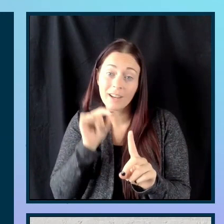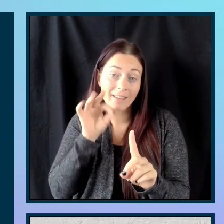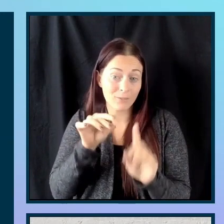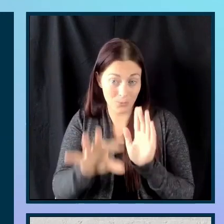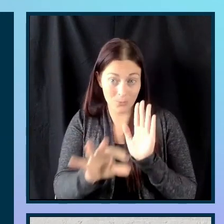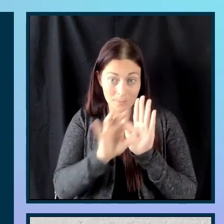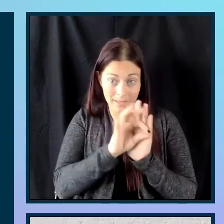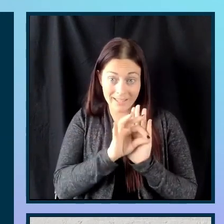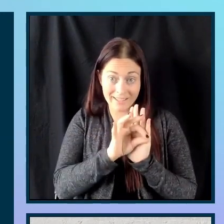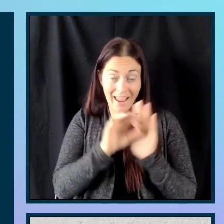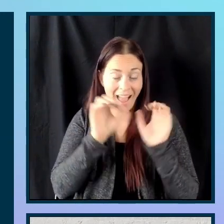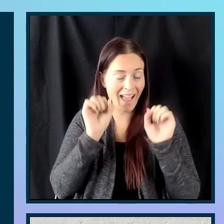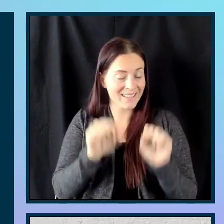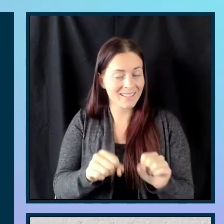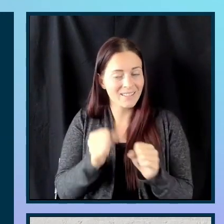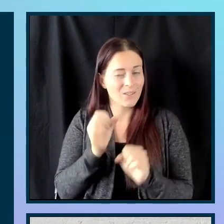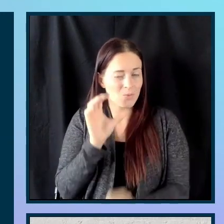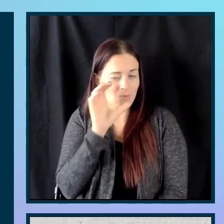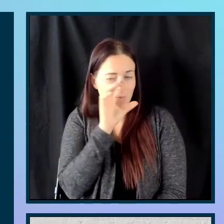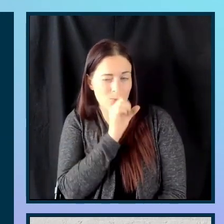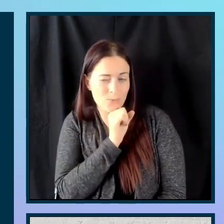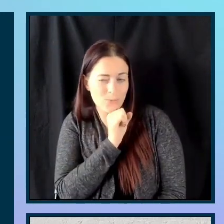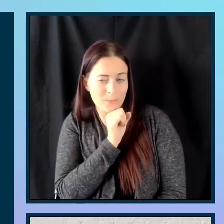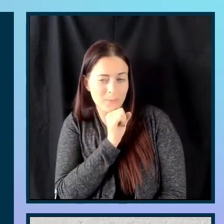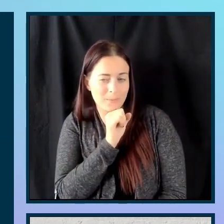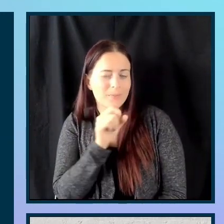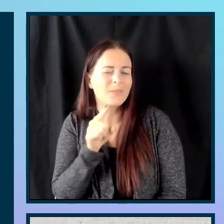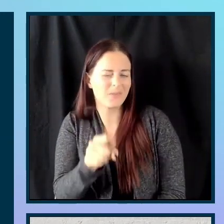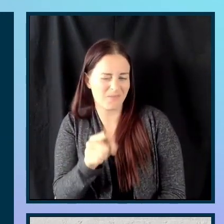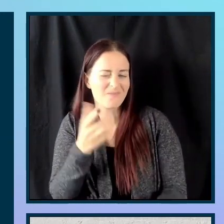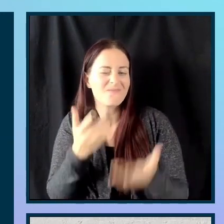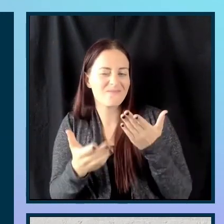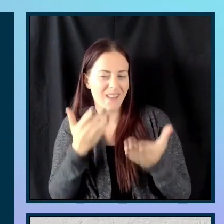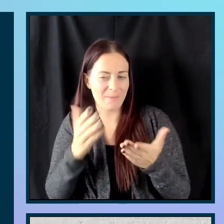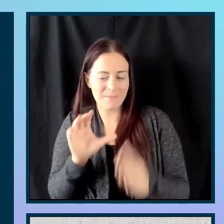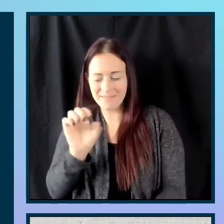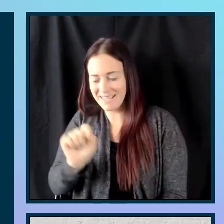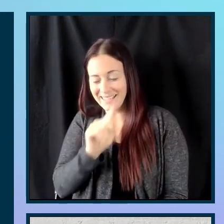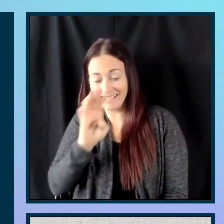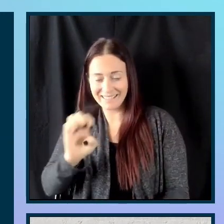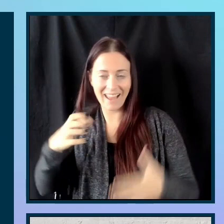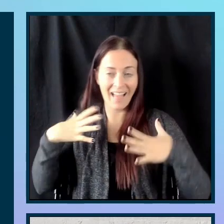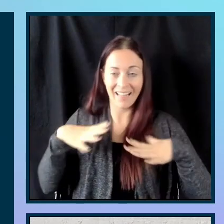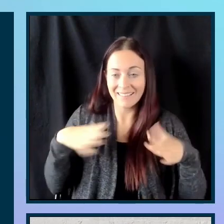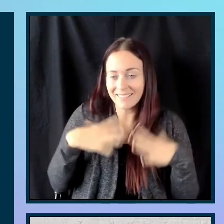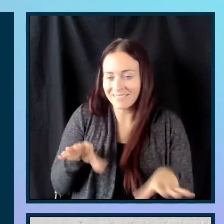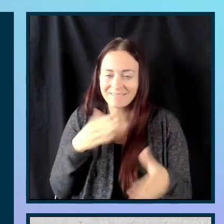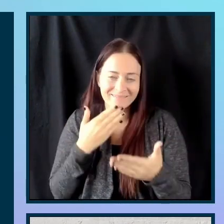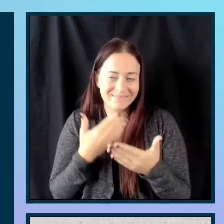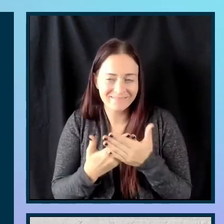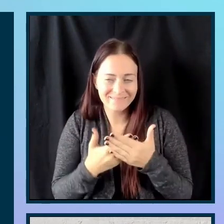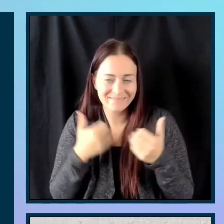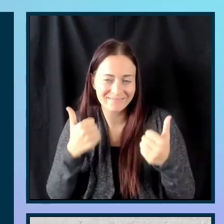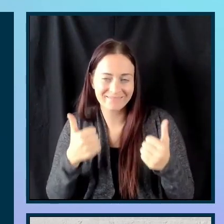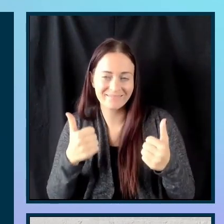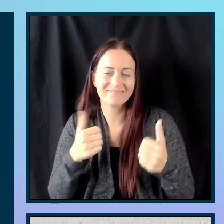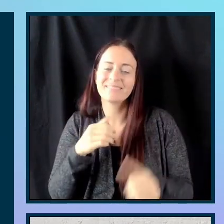I can safely assume you are pretty stylish. However, this kind of model isn't modeling fashion,